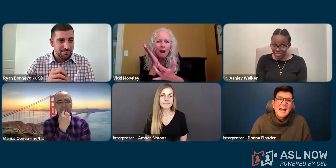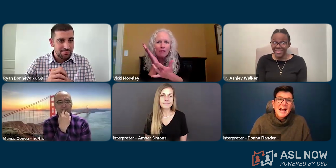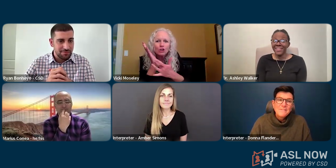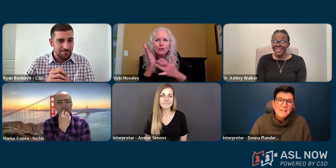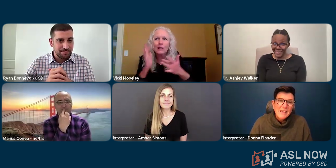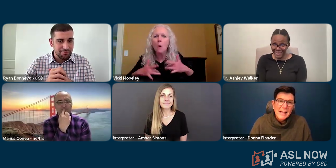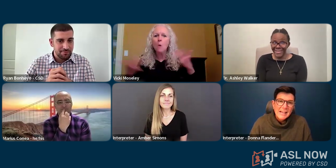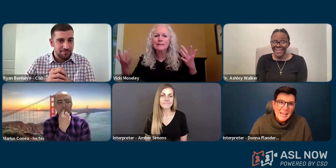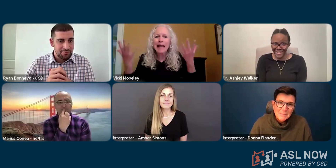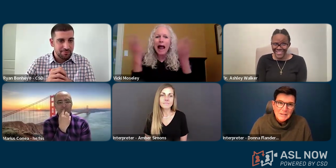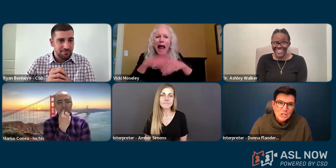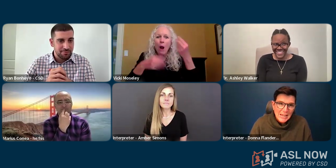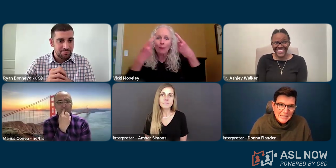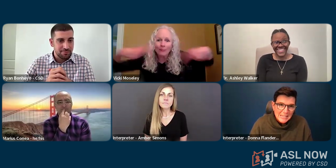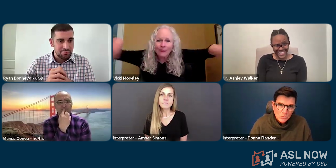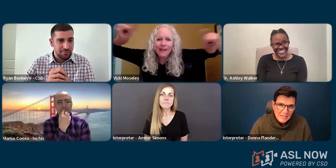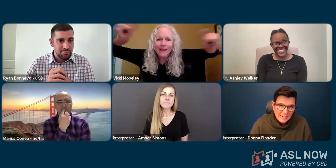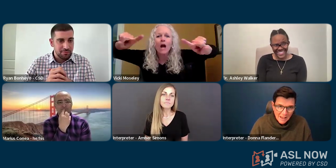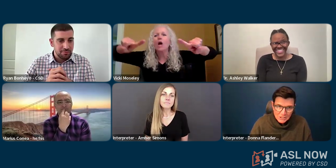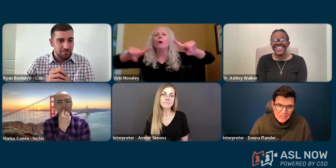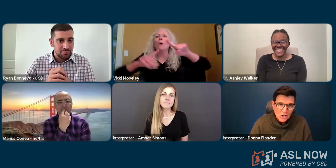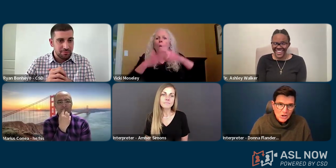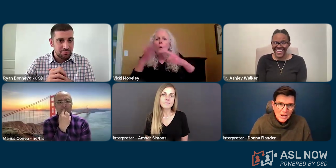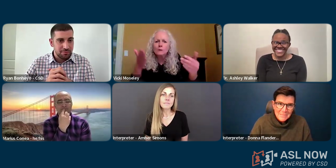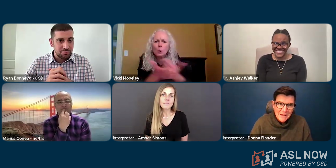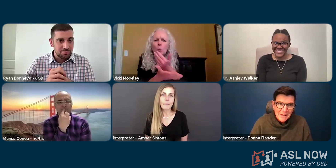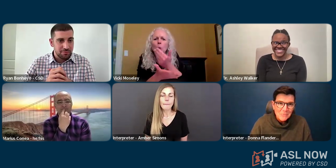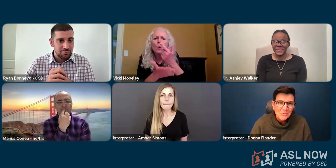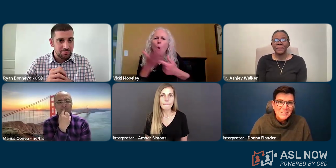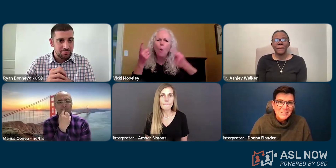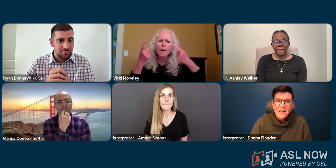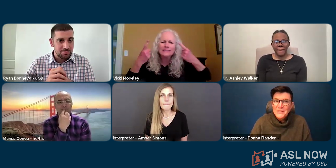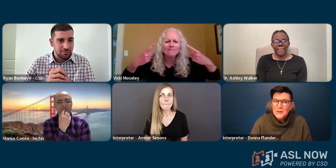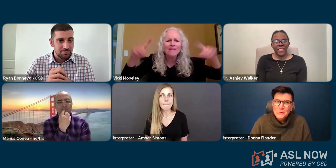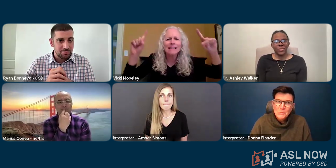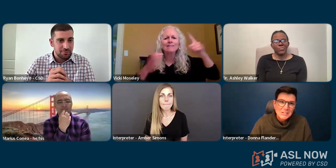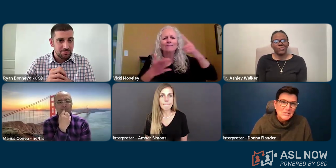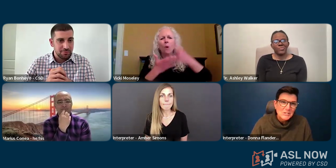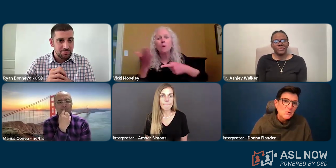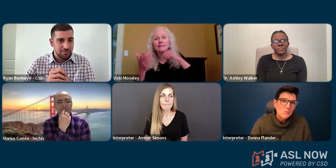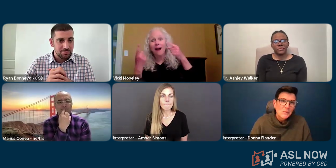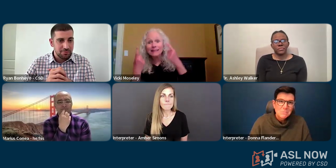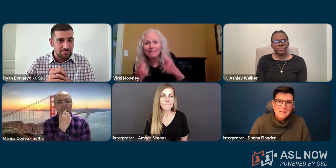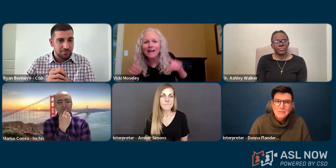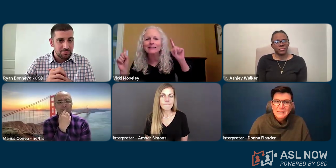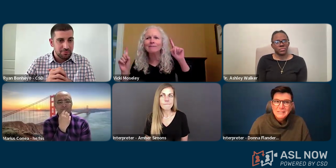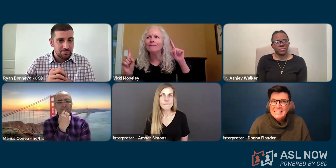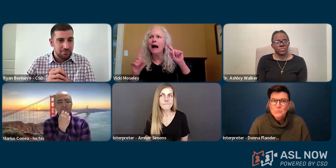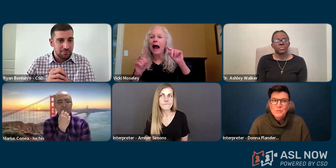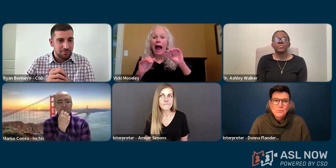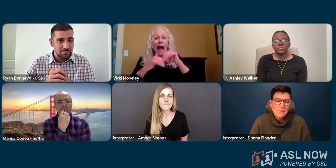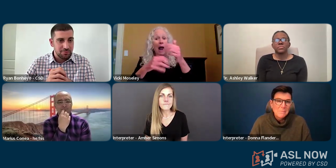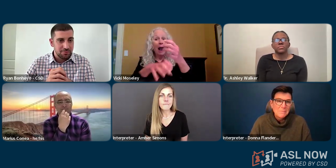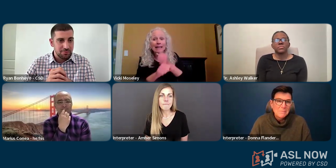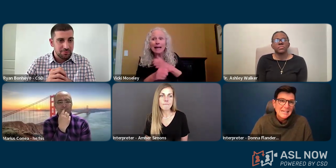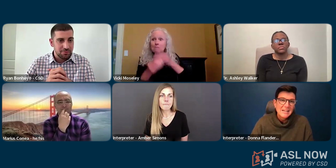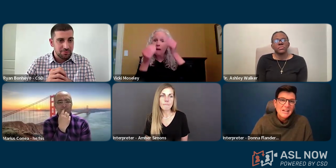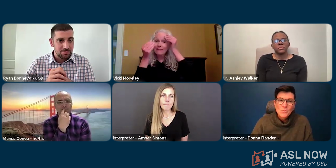and I feel like I am in a chase with technology, trying to keep up with what's out there, with what's new, with what's being released, what's been updated,